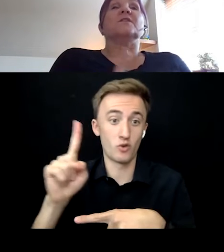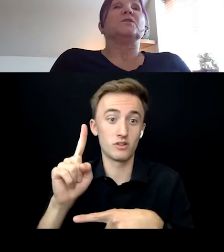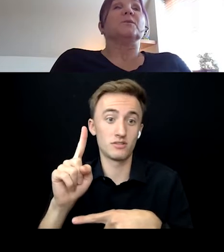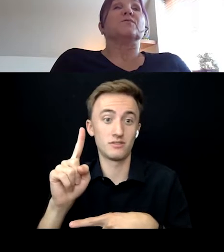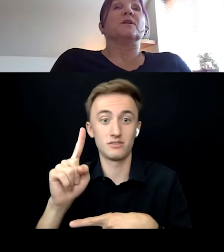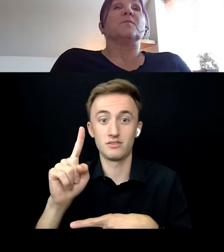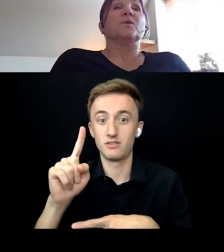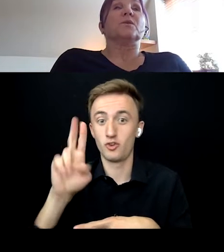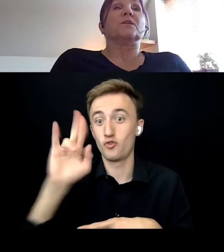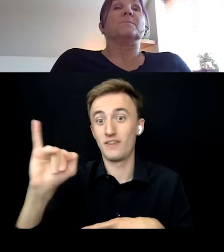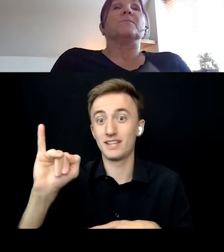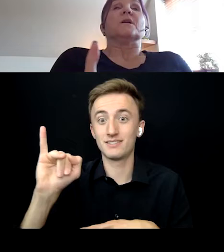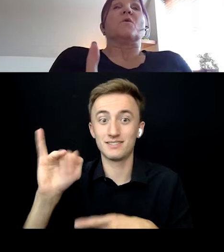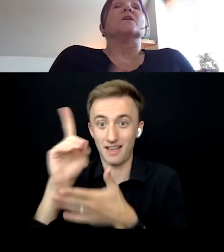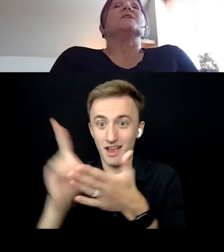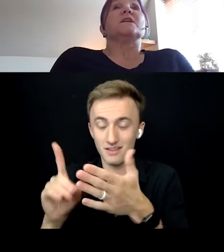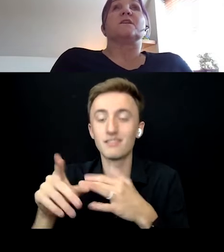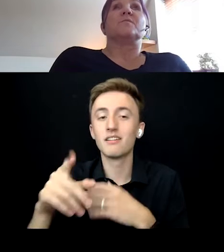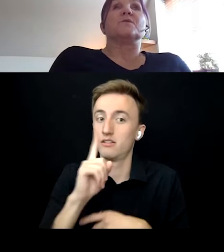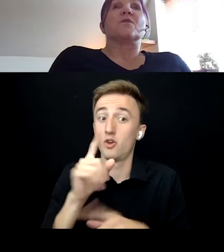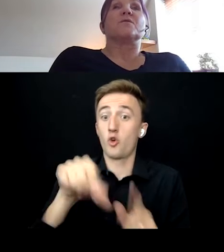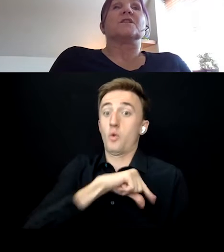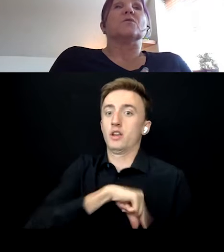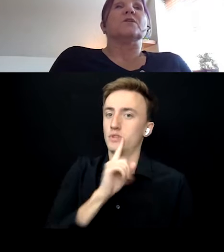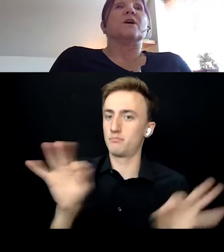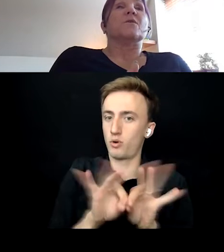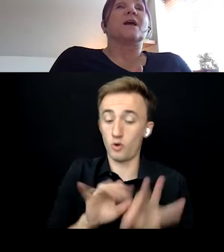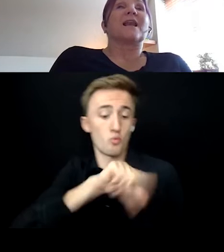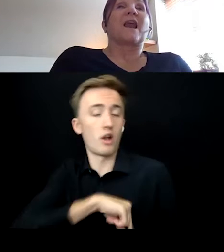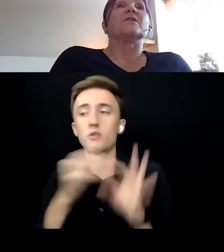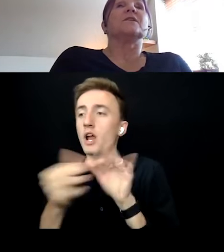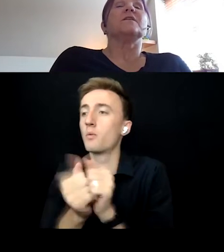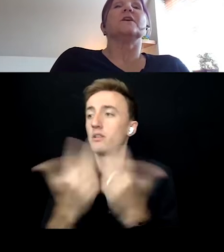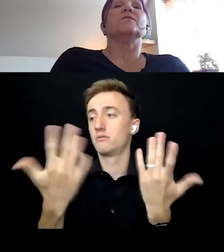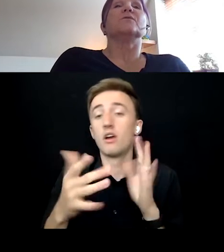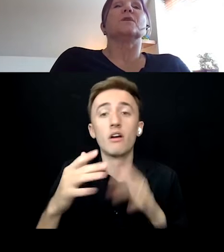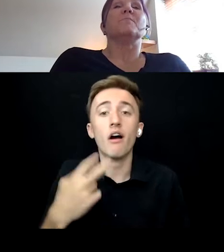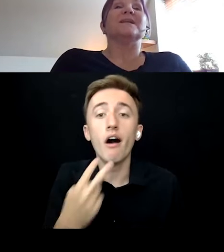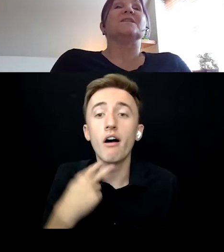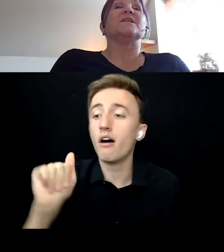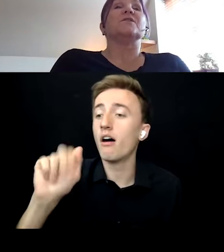this too is really important. Quality in terms of just the audio clarity, the overall ability